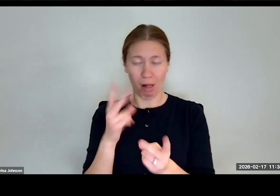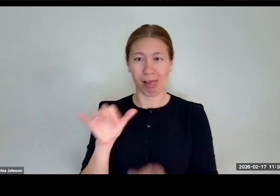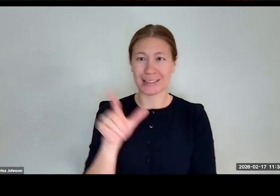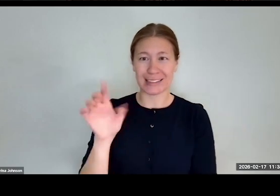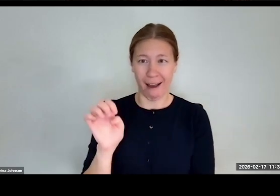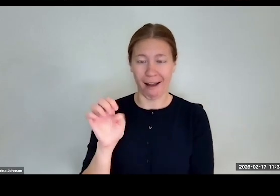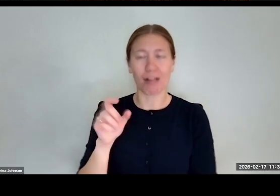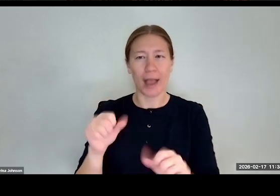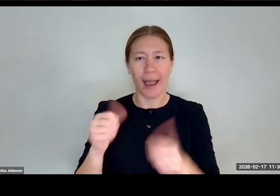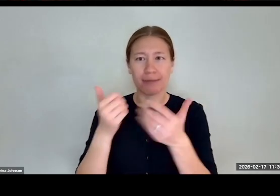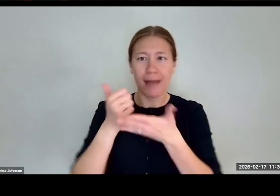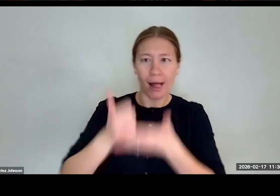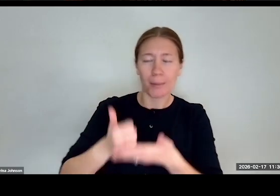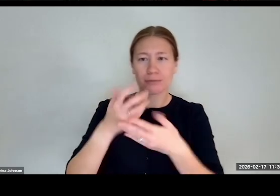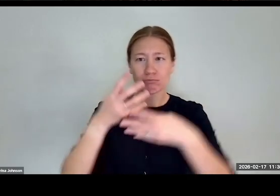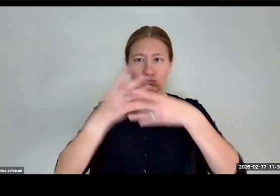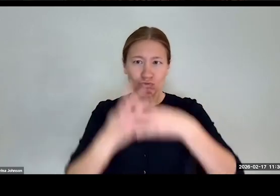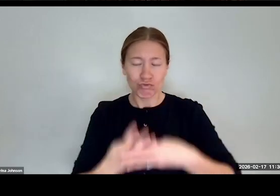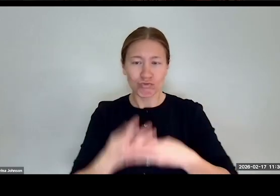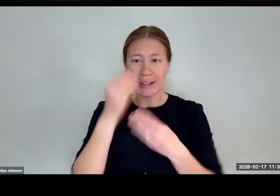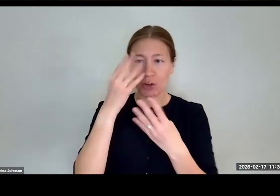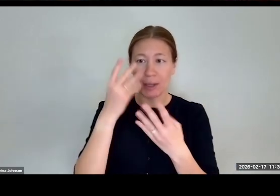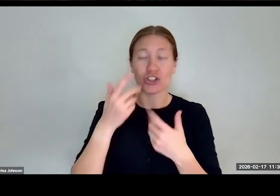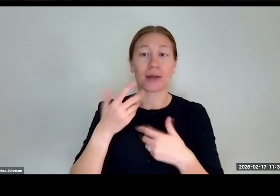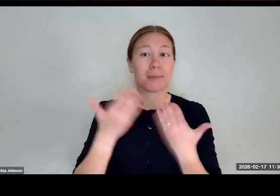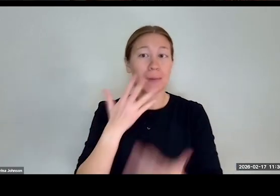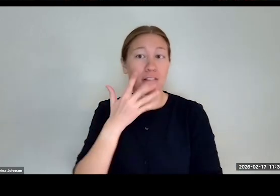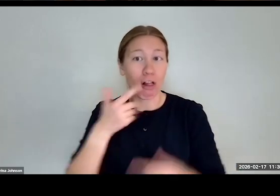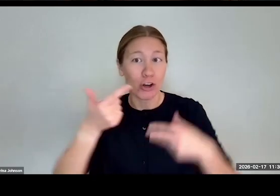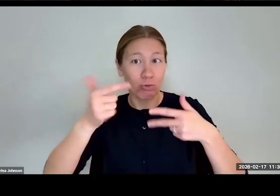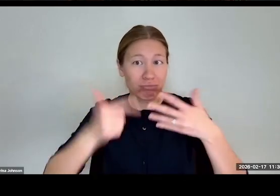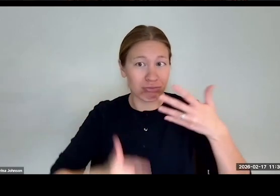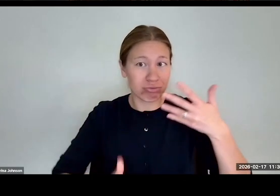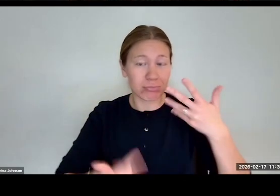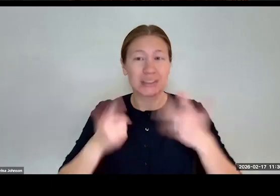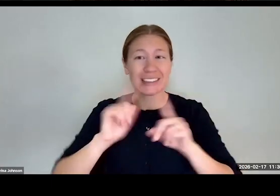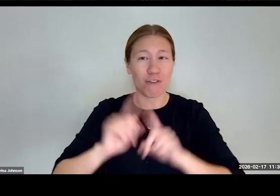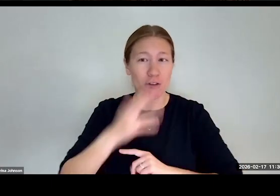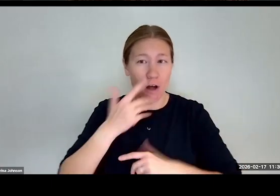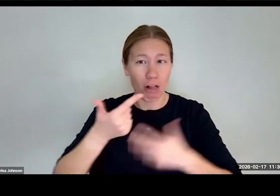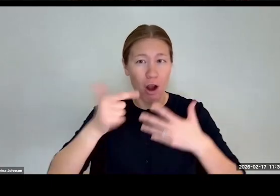And you can do that by doing things like adding alternating color rows that help our brains move from one row to the other more cleanly.